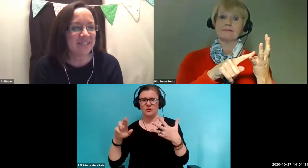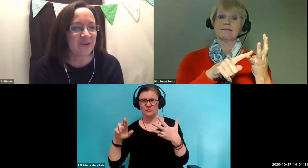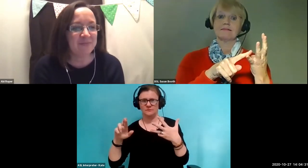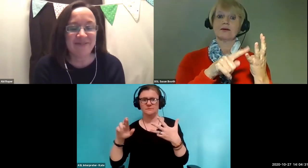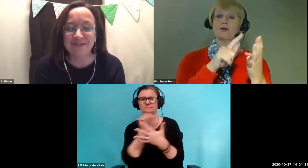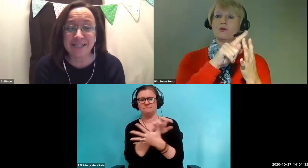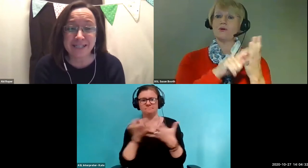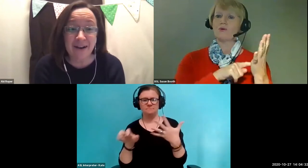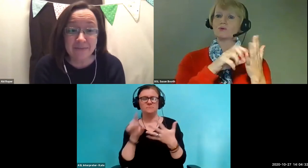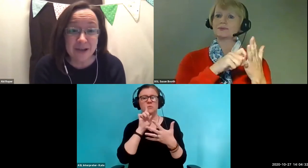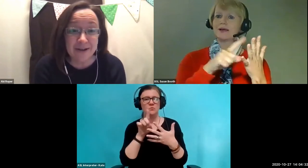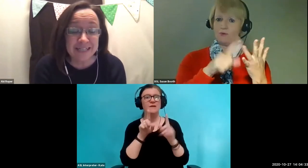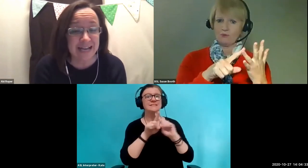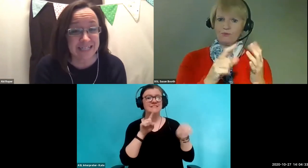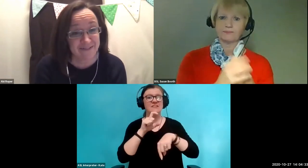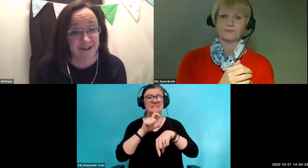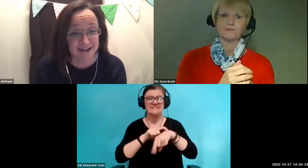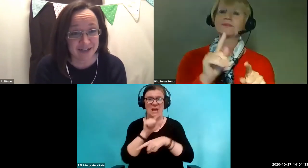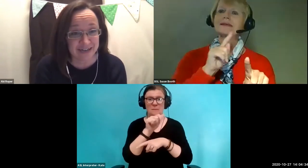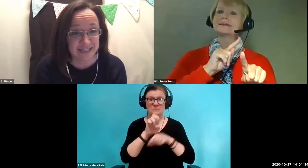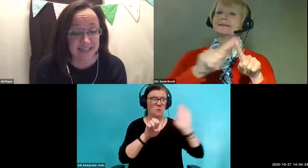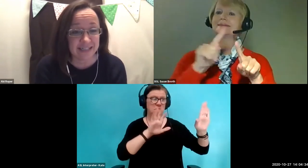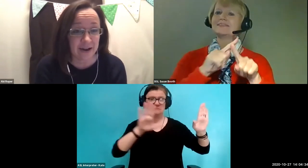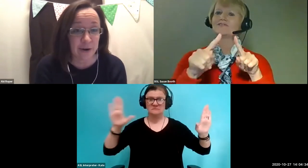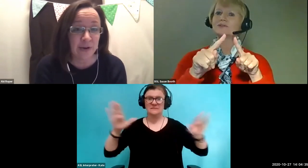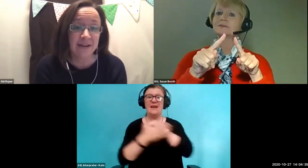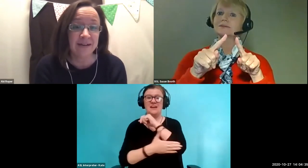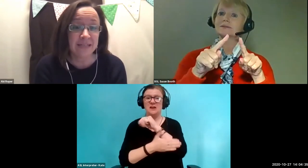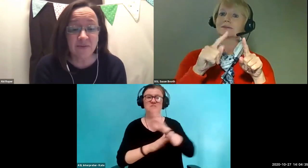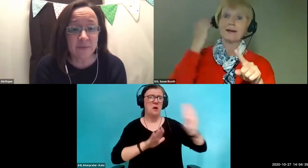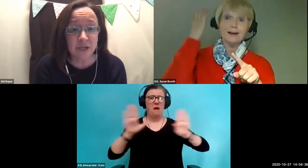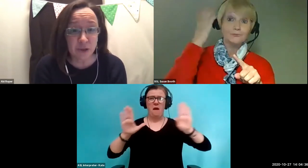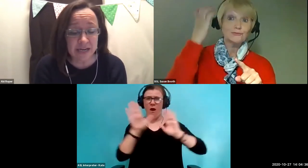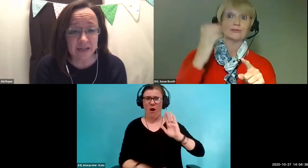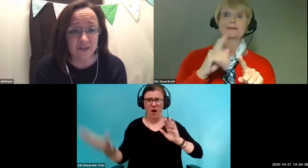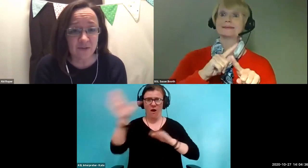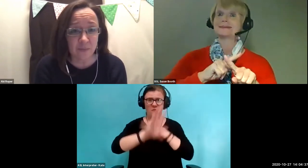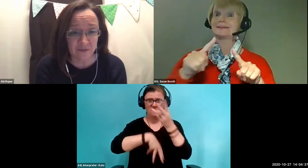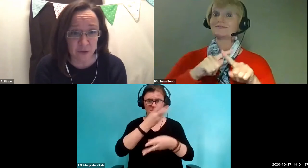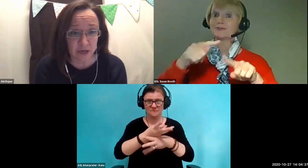from different time zones and different countries so some of them are joining us from the future